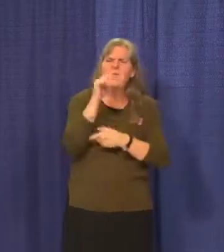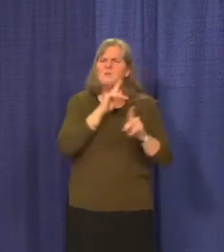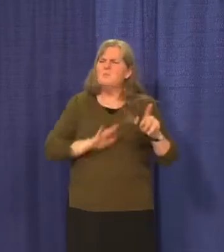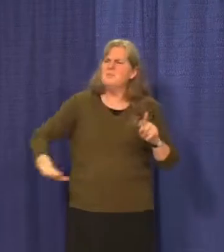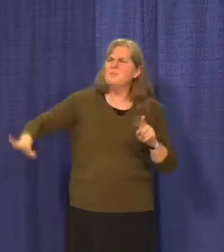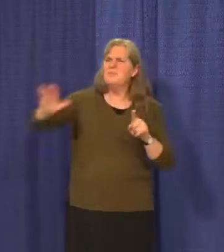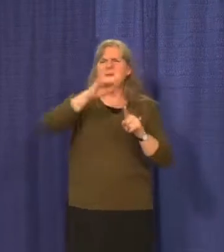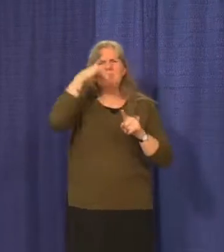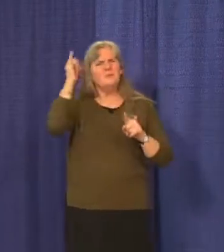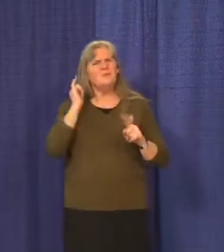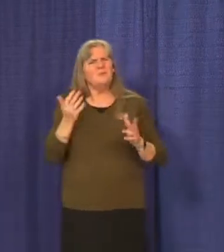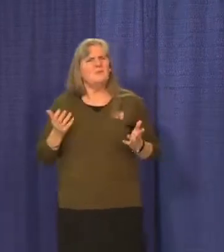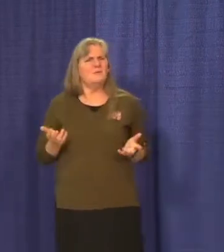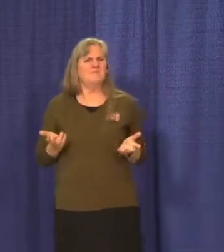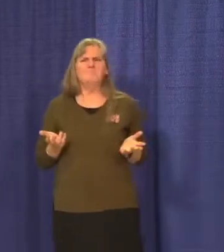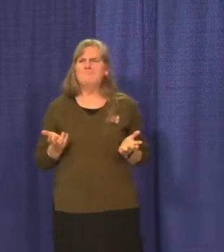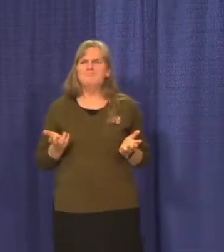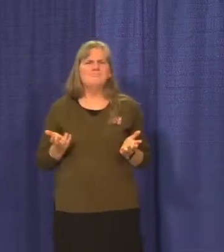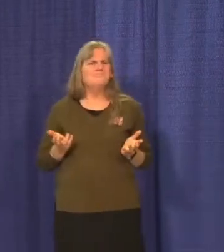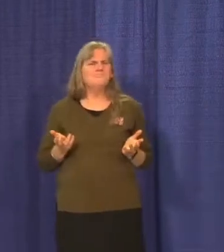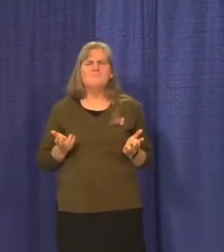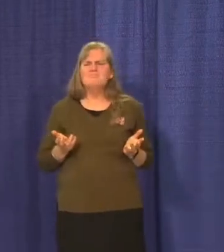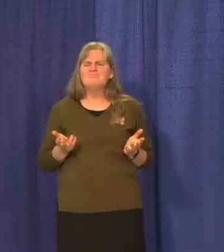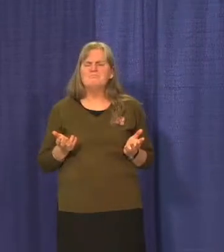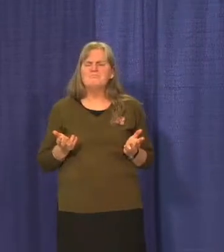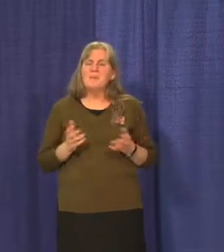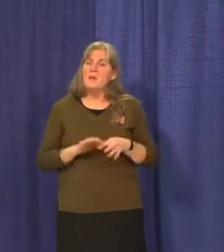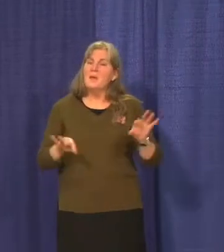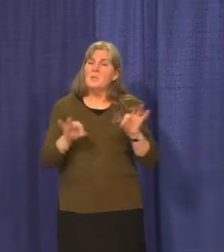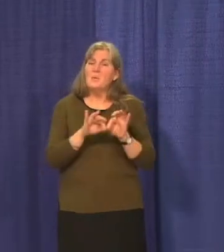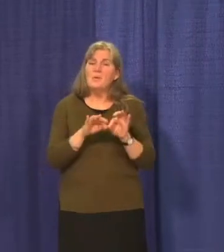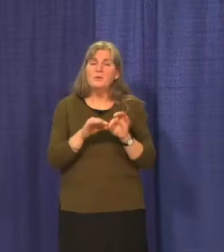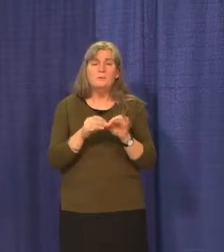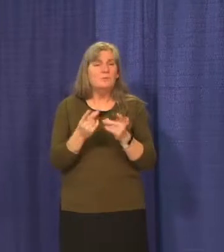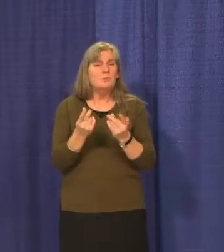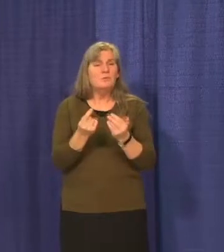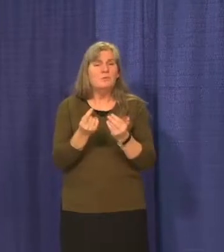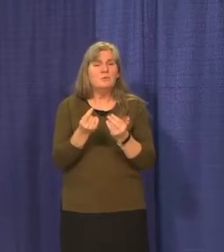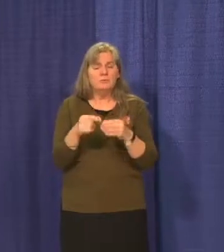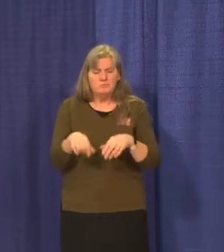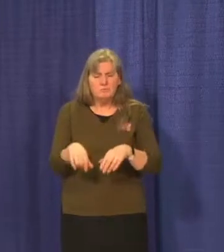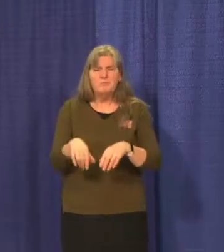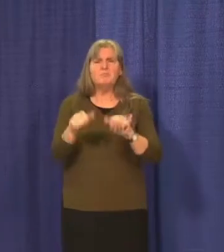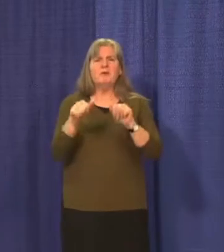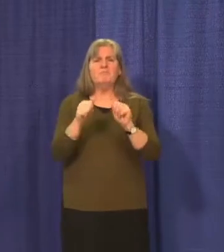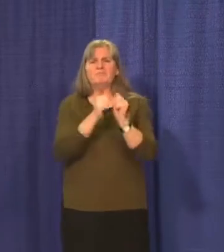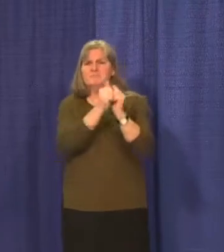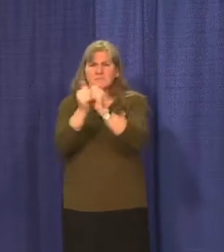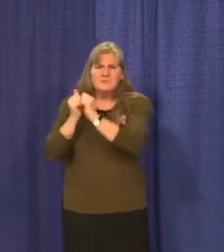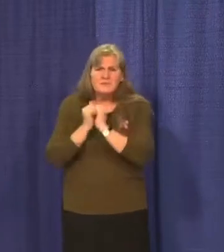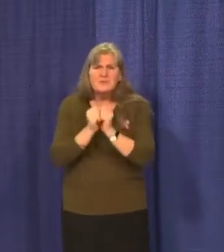your fellow Yukoners at risk. What do we need to do is our part, and work together to keep